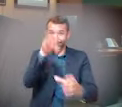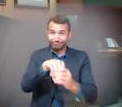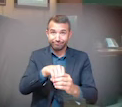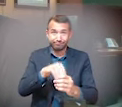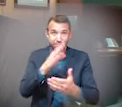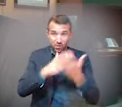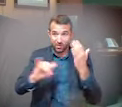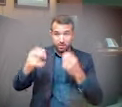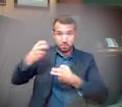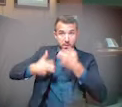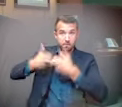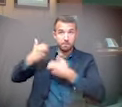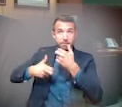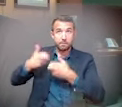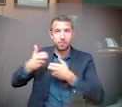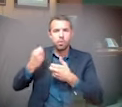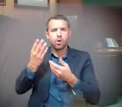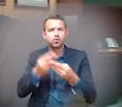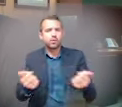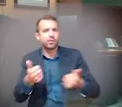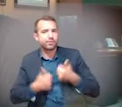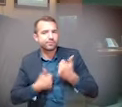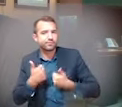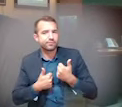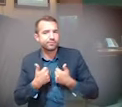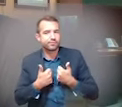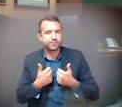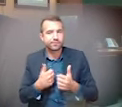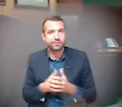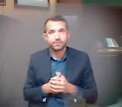And so, I am encouraging all of you who are tuning in who are